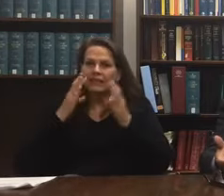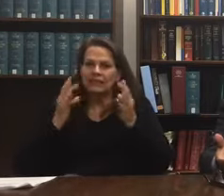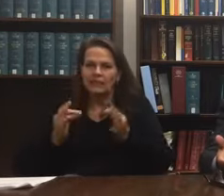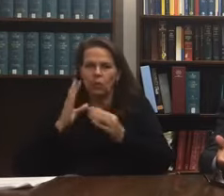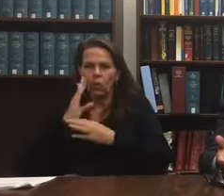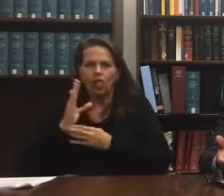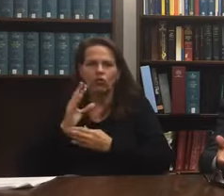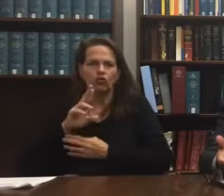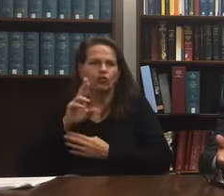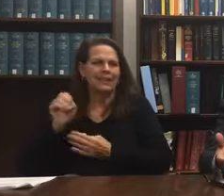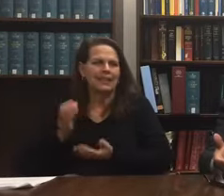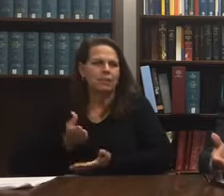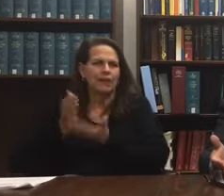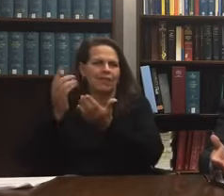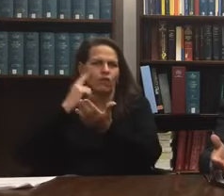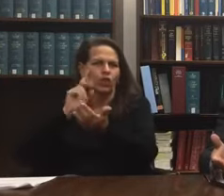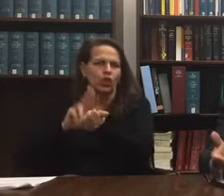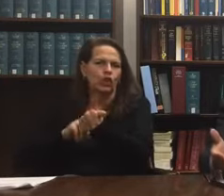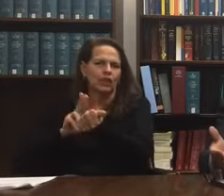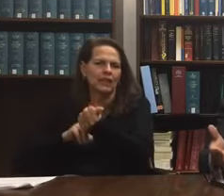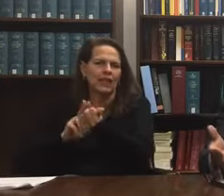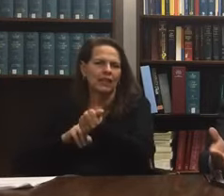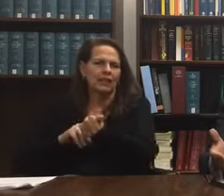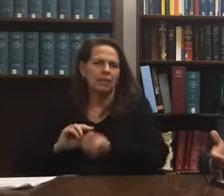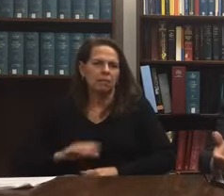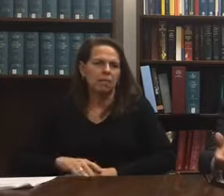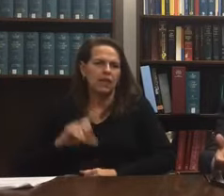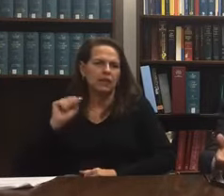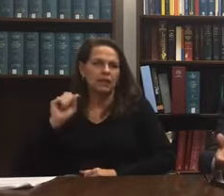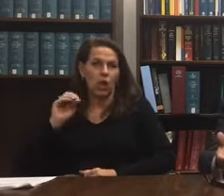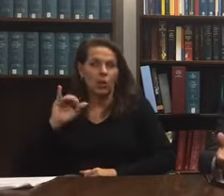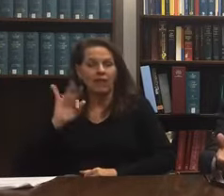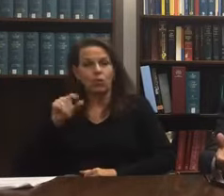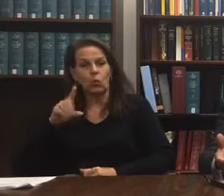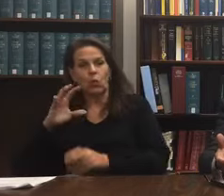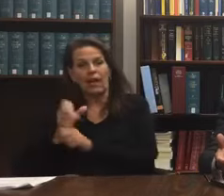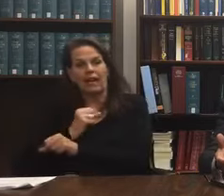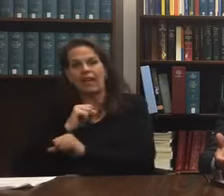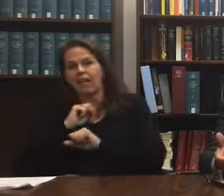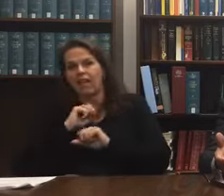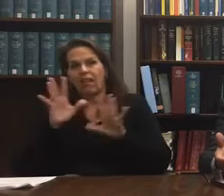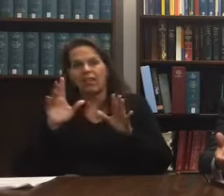for nursing wien or lose so if you win and nothing has changed then you should